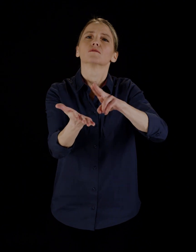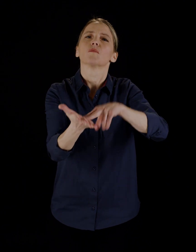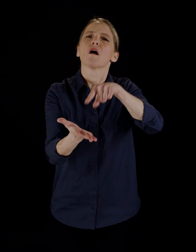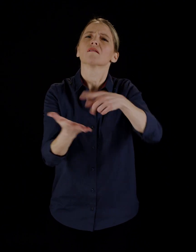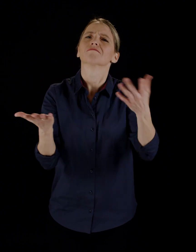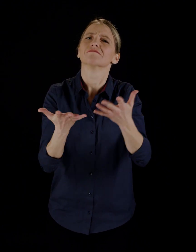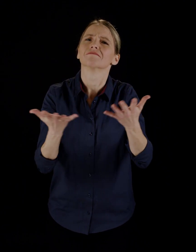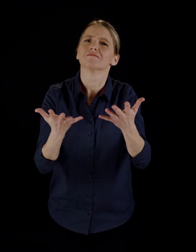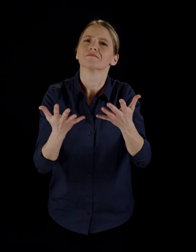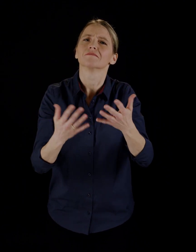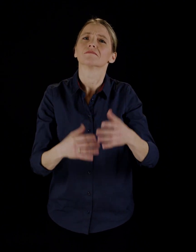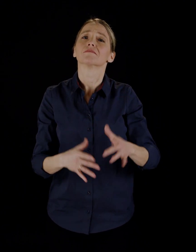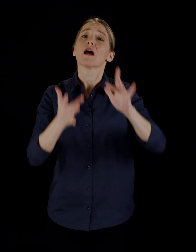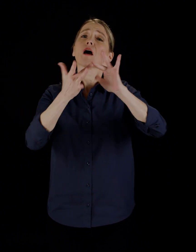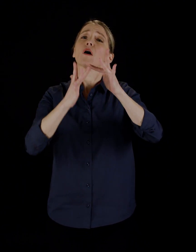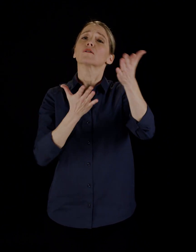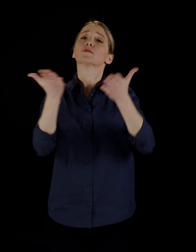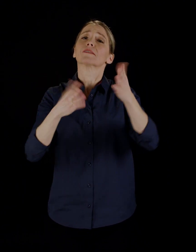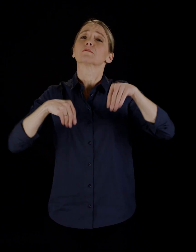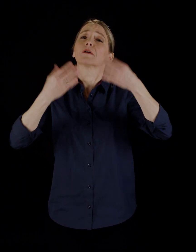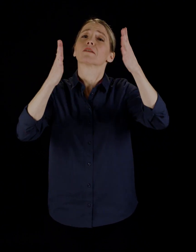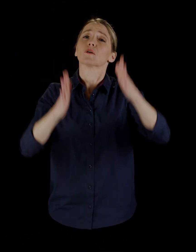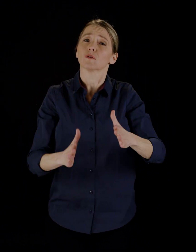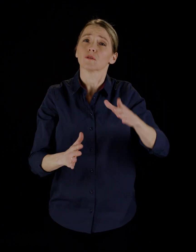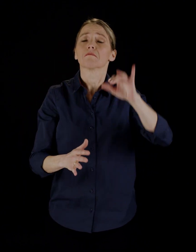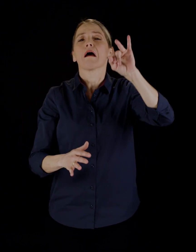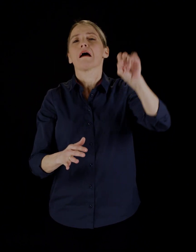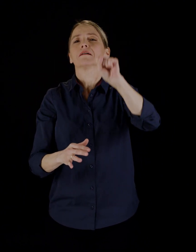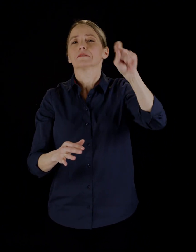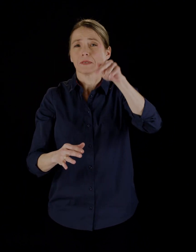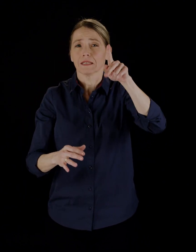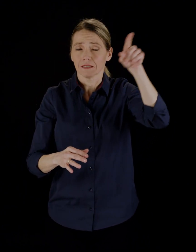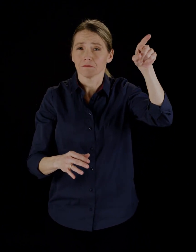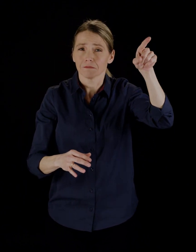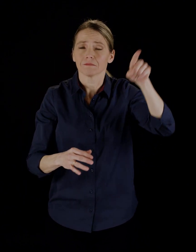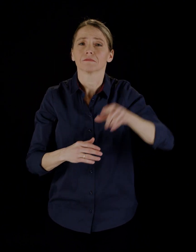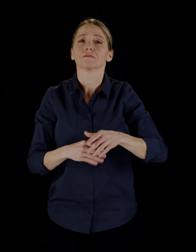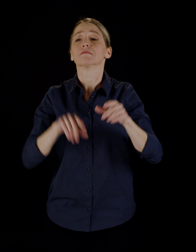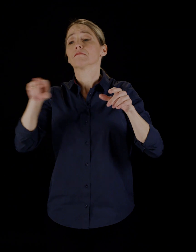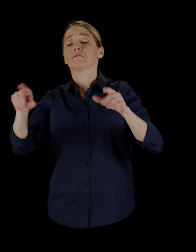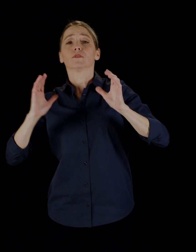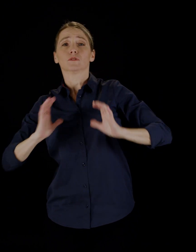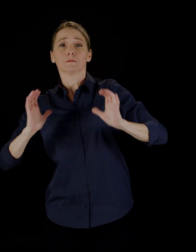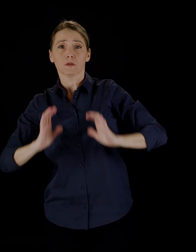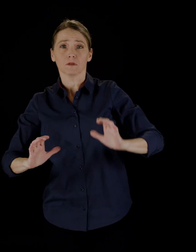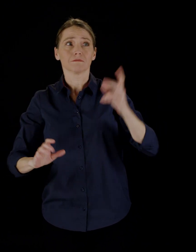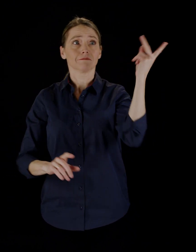A Contract is a binding agreement between an Internet Service Provider, or ISP, and